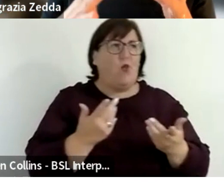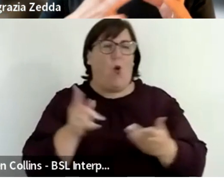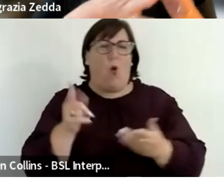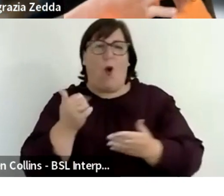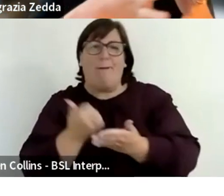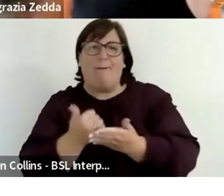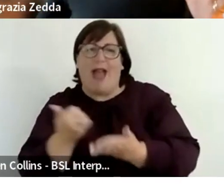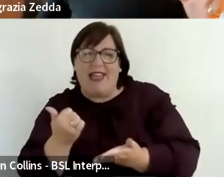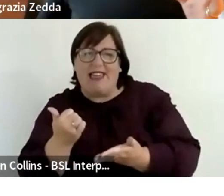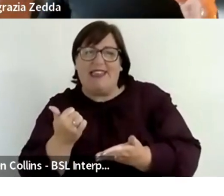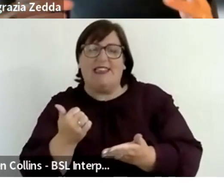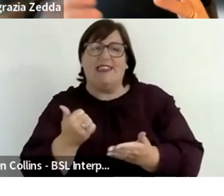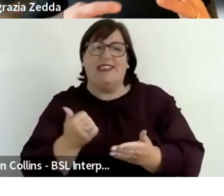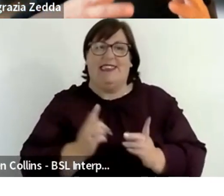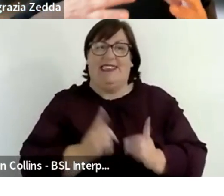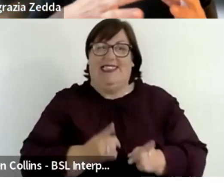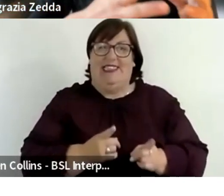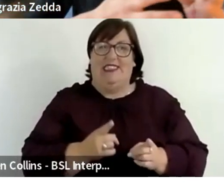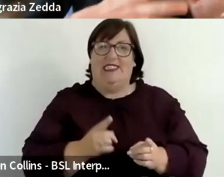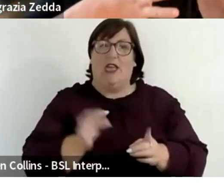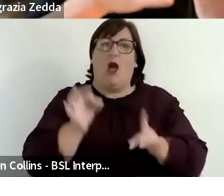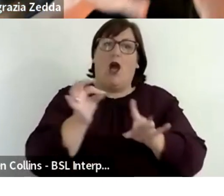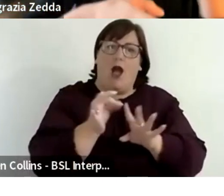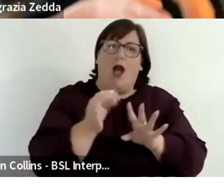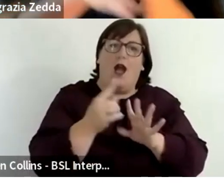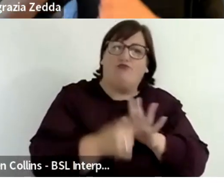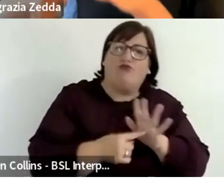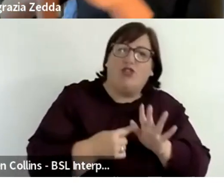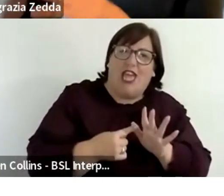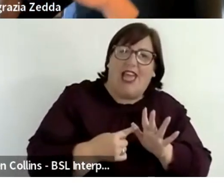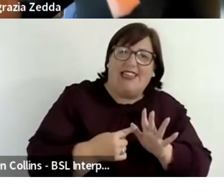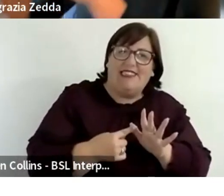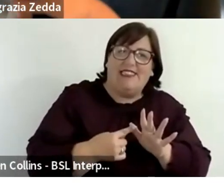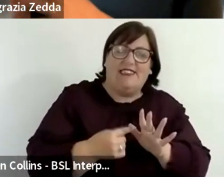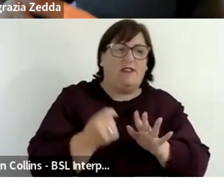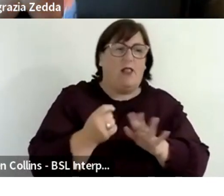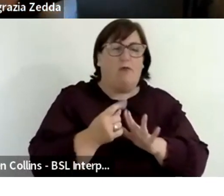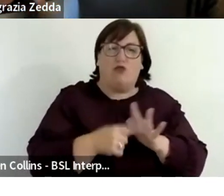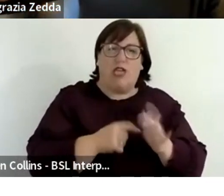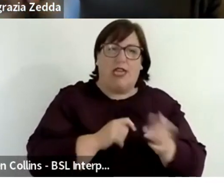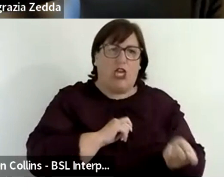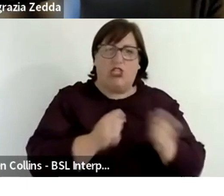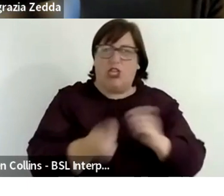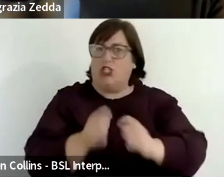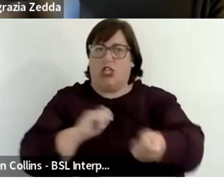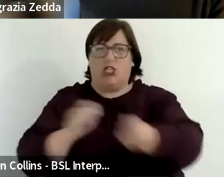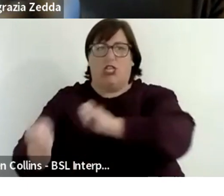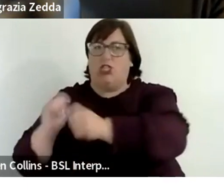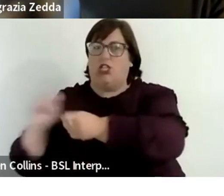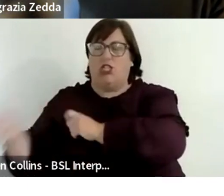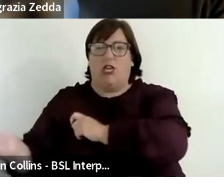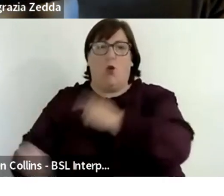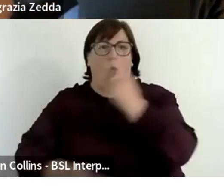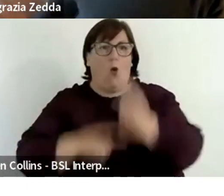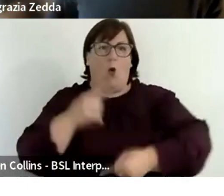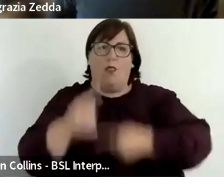It is a project, the protect changes depending on how much progress we have achieved.